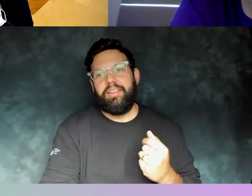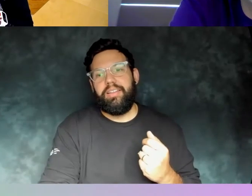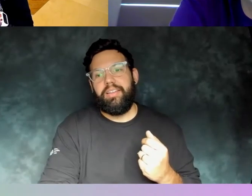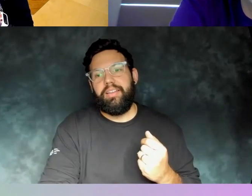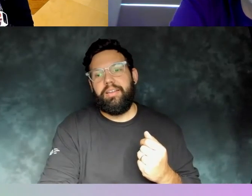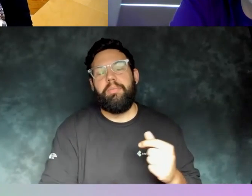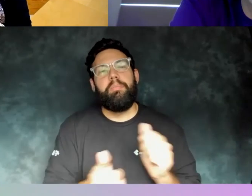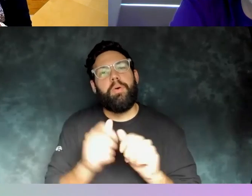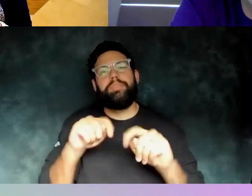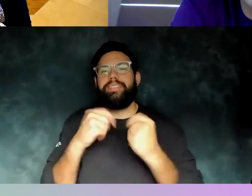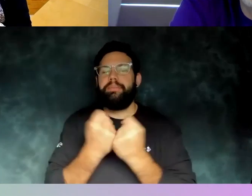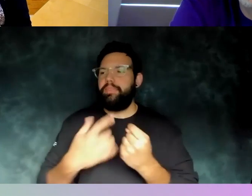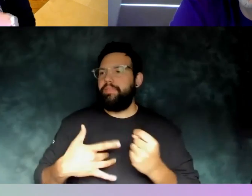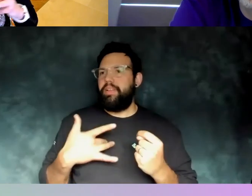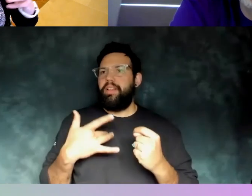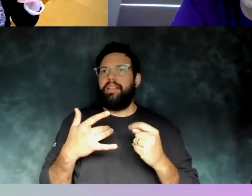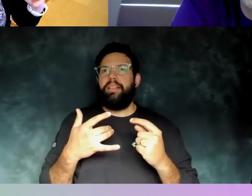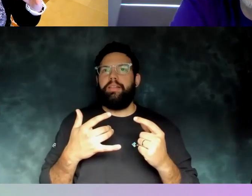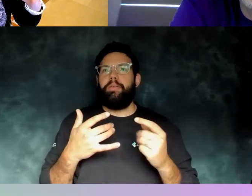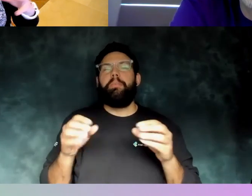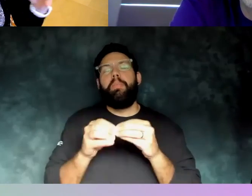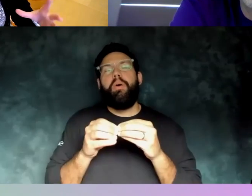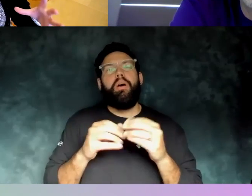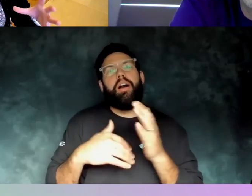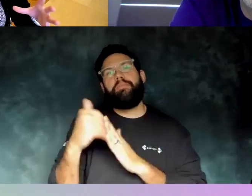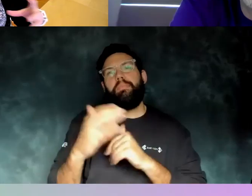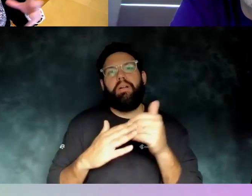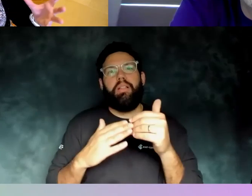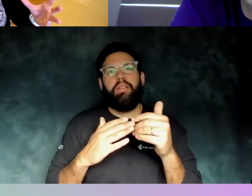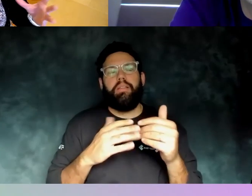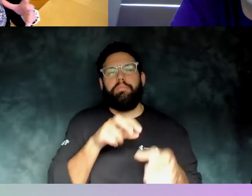our focus and forget what all the depth is, forget other